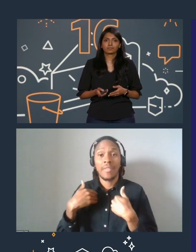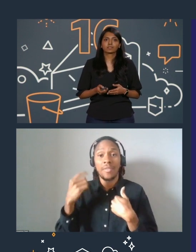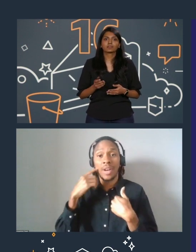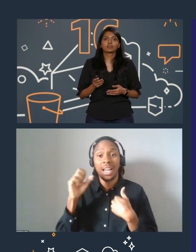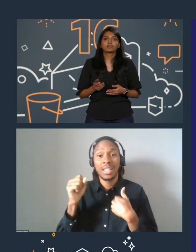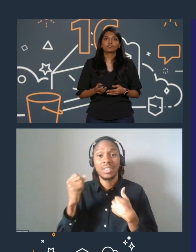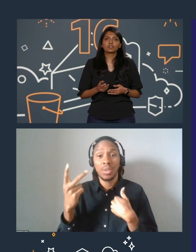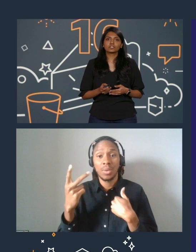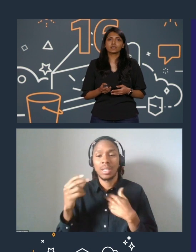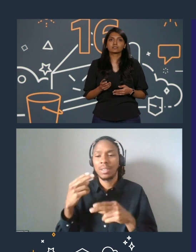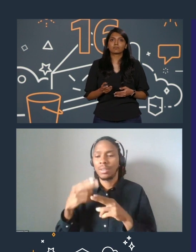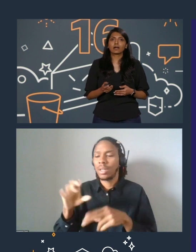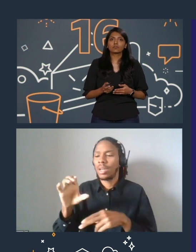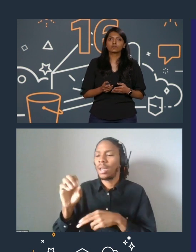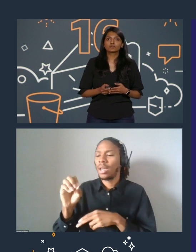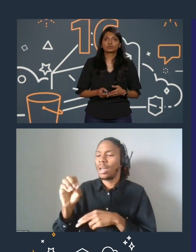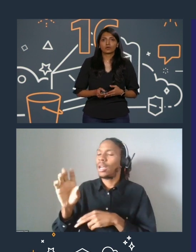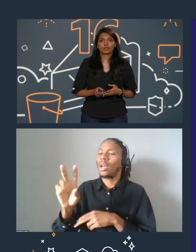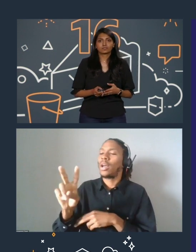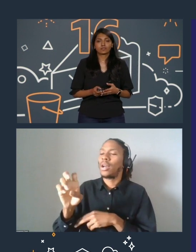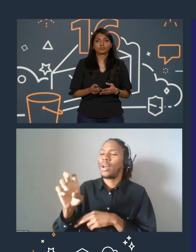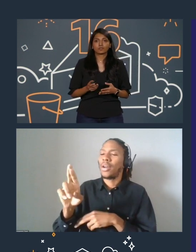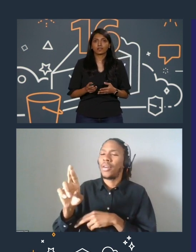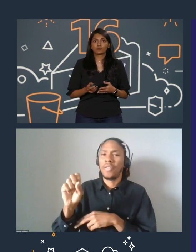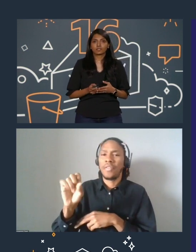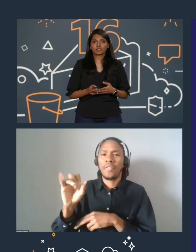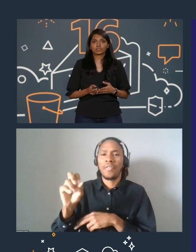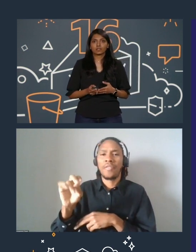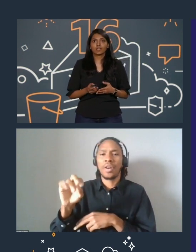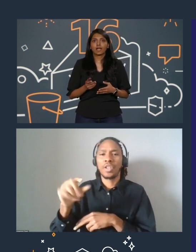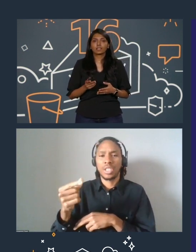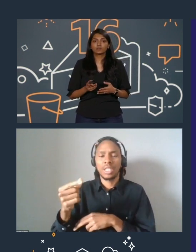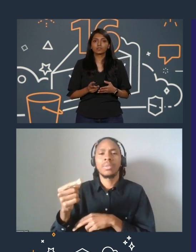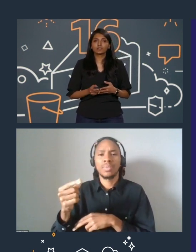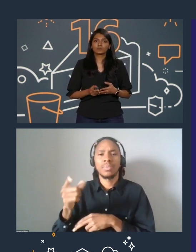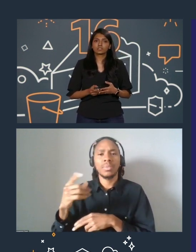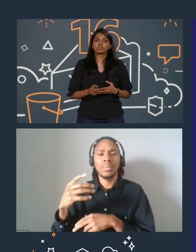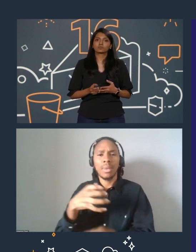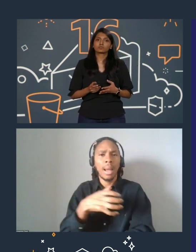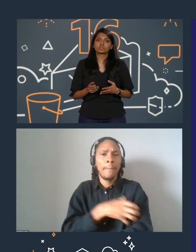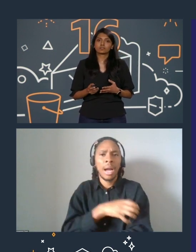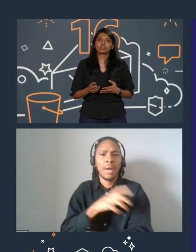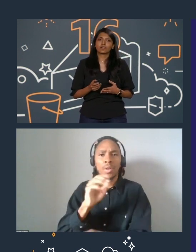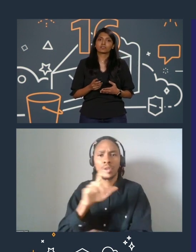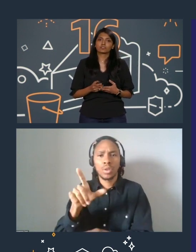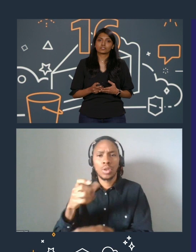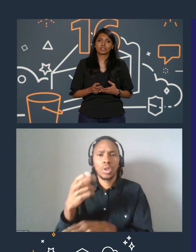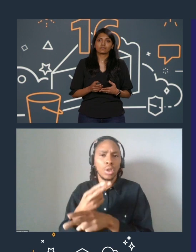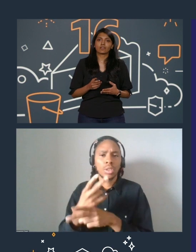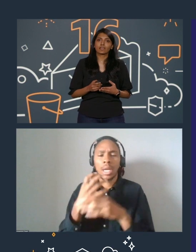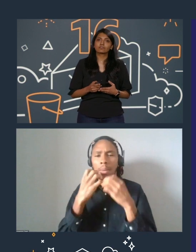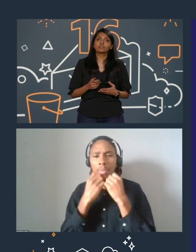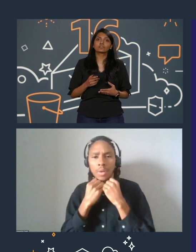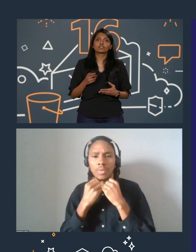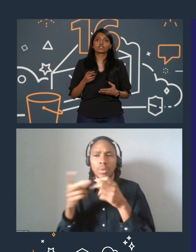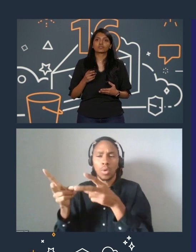Versioning is a powerful tool on S3 for data protection, and you can use it to preserve and retrieve every version